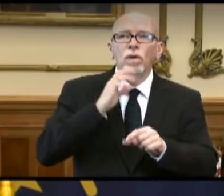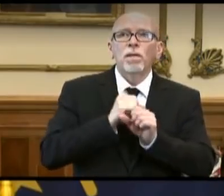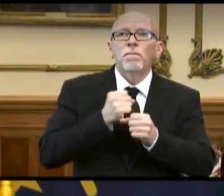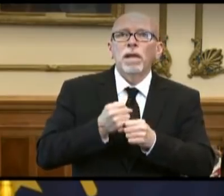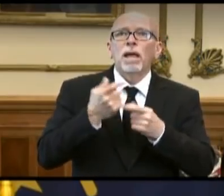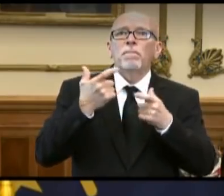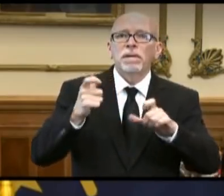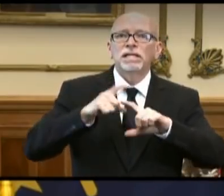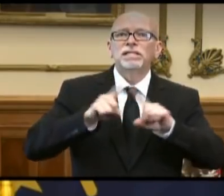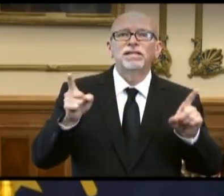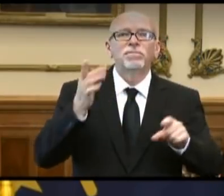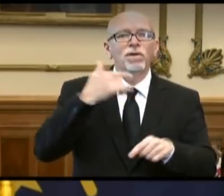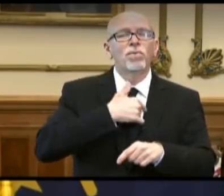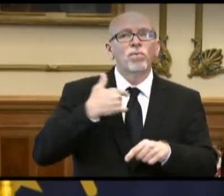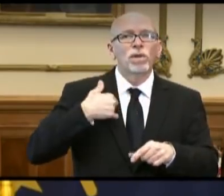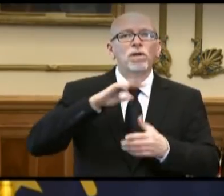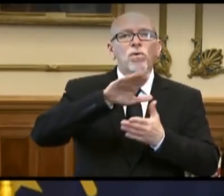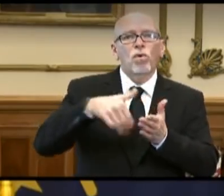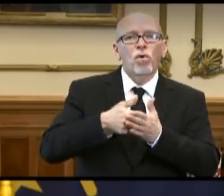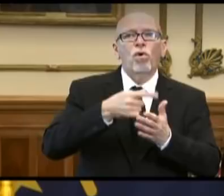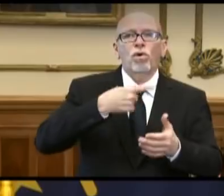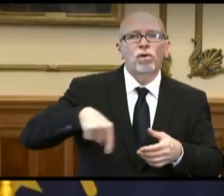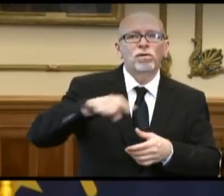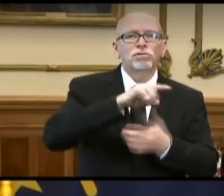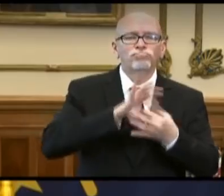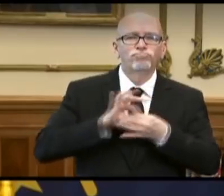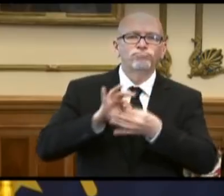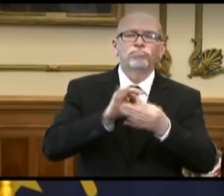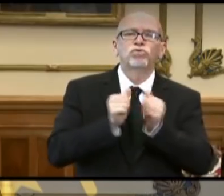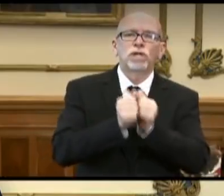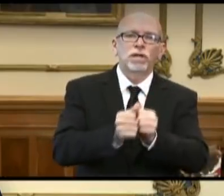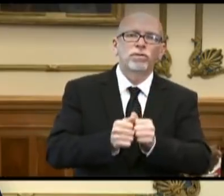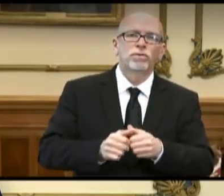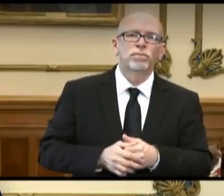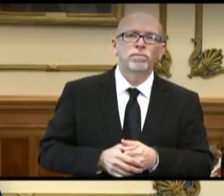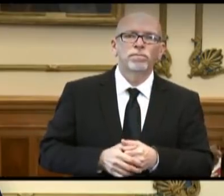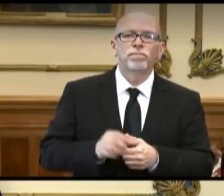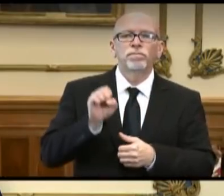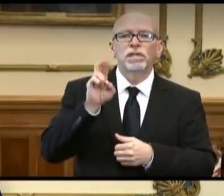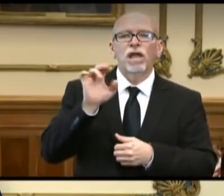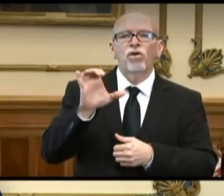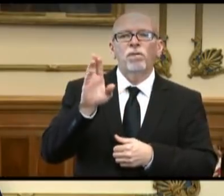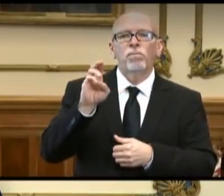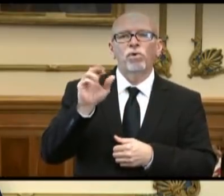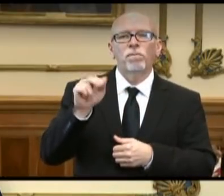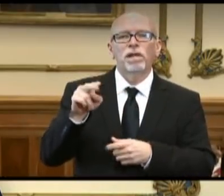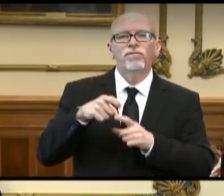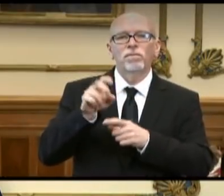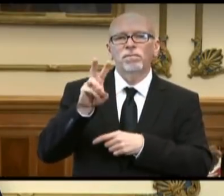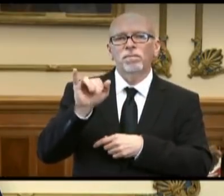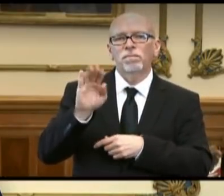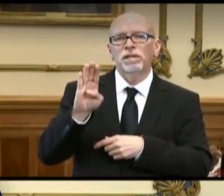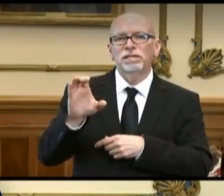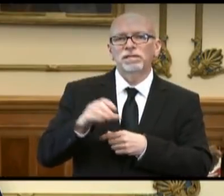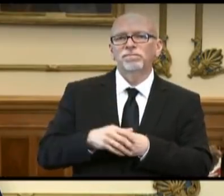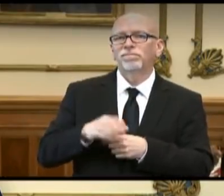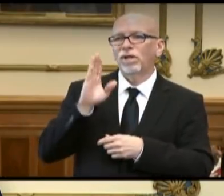EVERYONE THAT WE LOSE, IT IS TOUGH STUFF. WE ARE GOING TO MAKE A HUGE